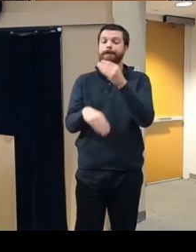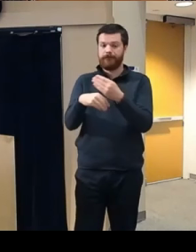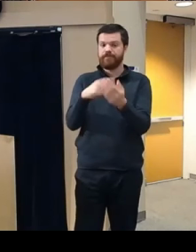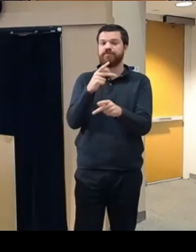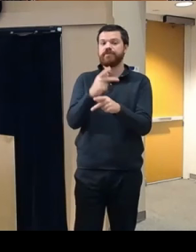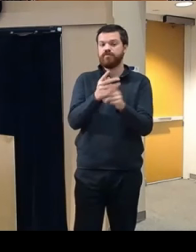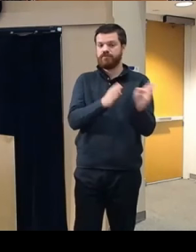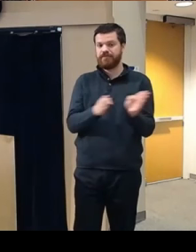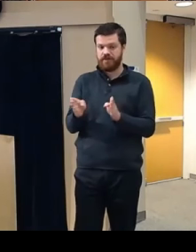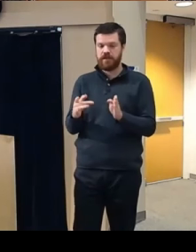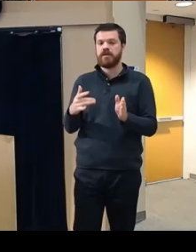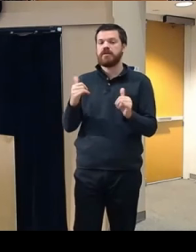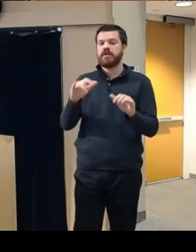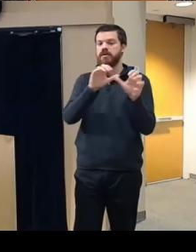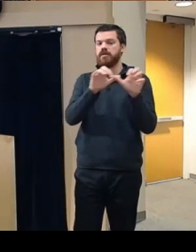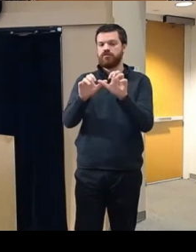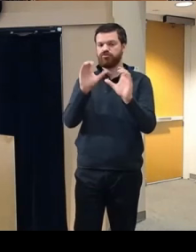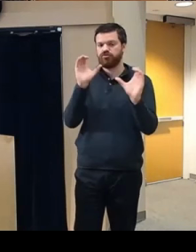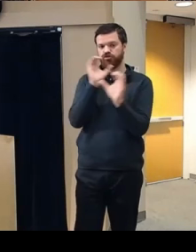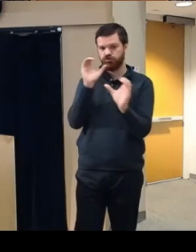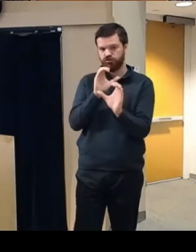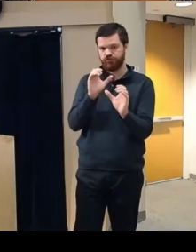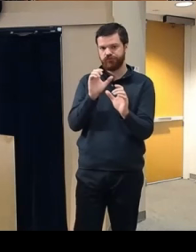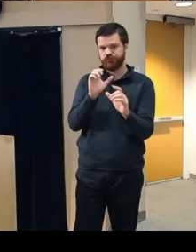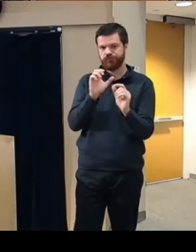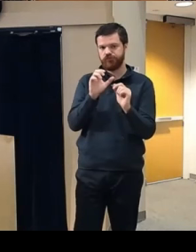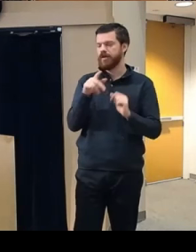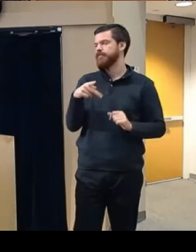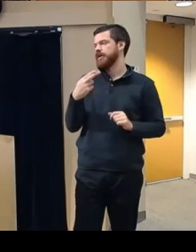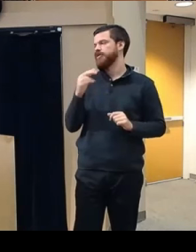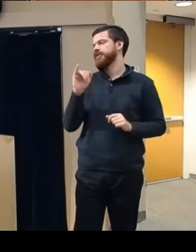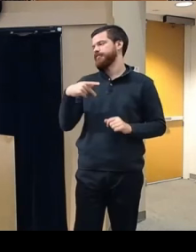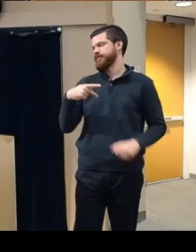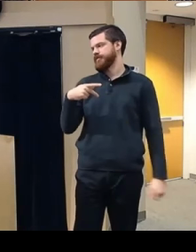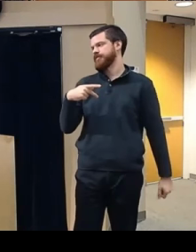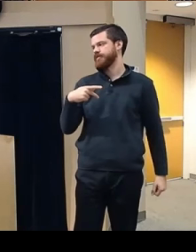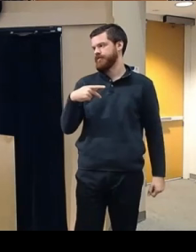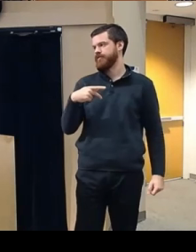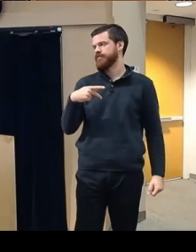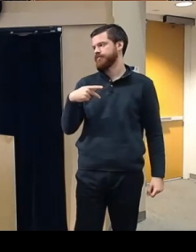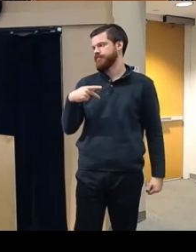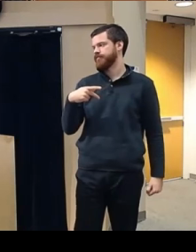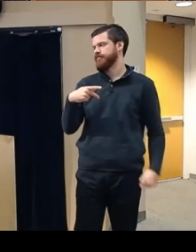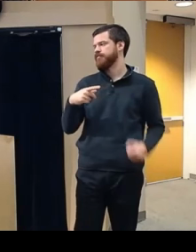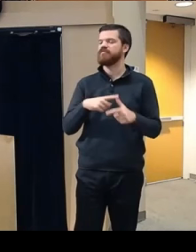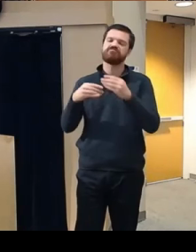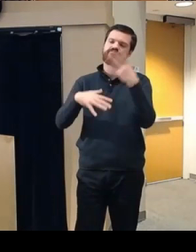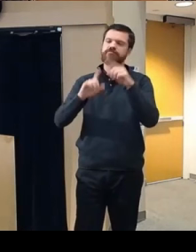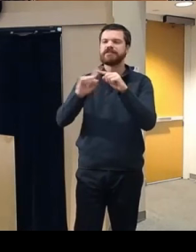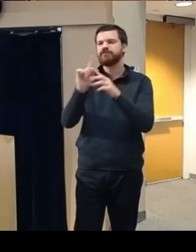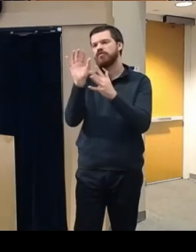I'm going to search using um the term PHP um and you can see there are different options here I'm